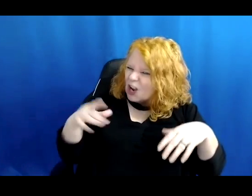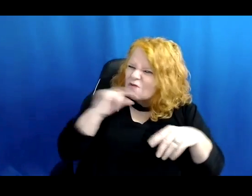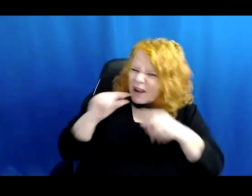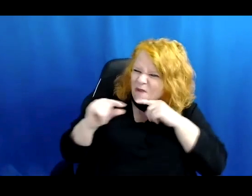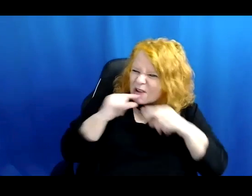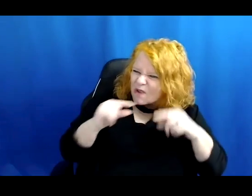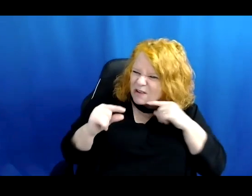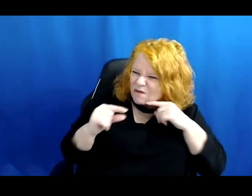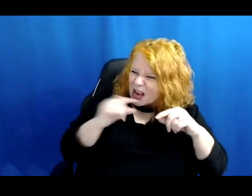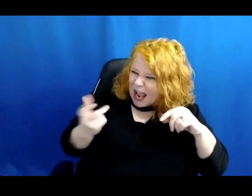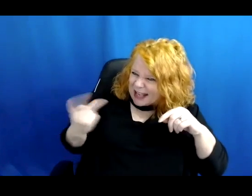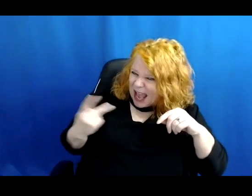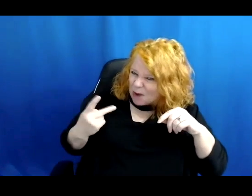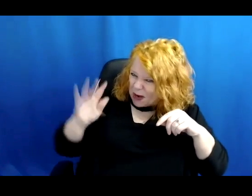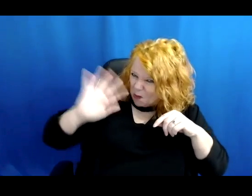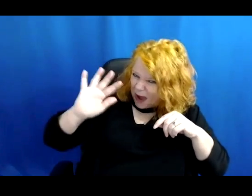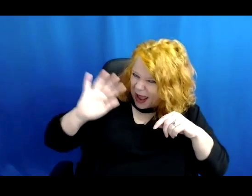Gwyn-ee, Gwyn Gwyn?” Gwyn: Of course you can.